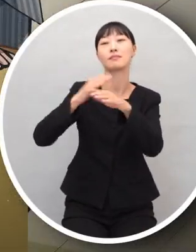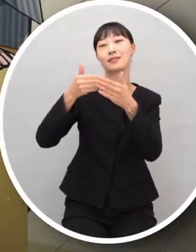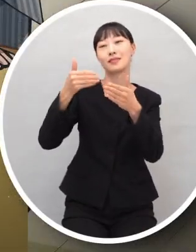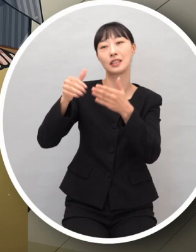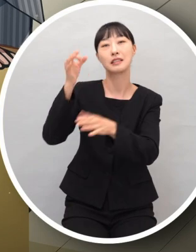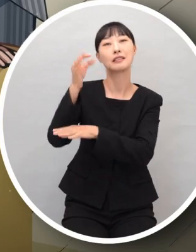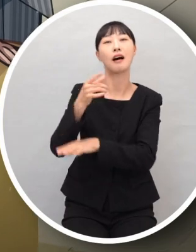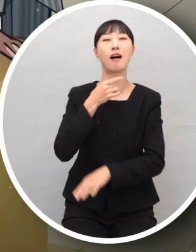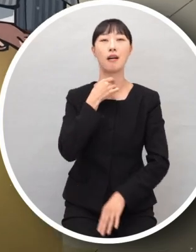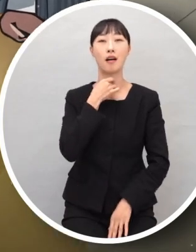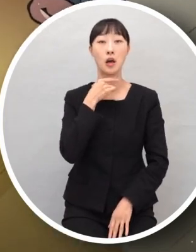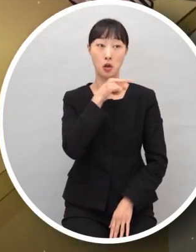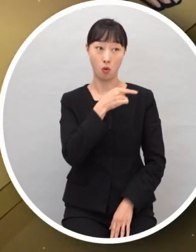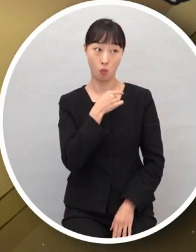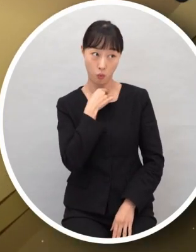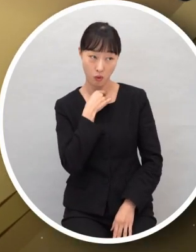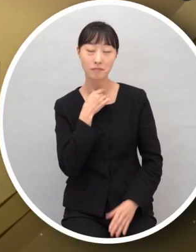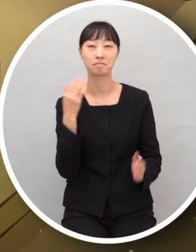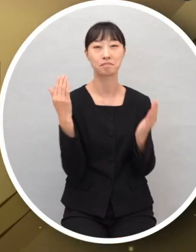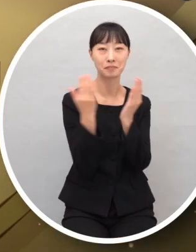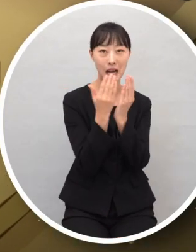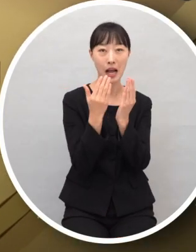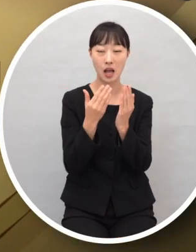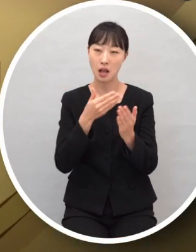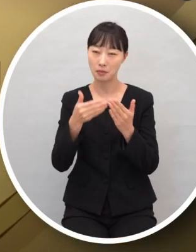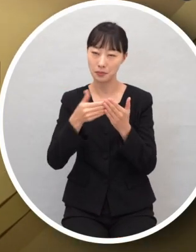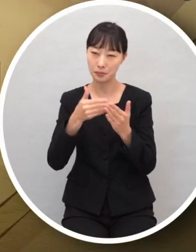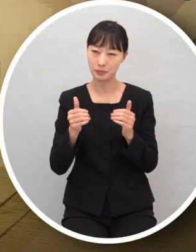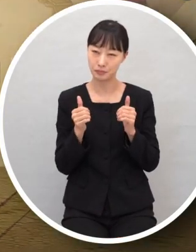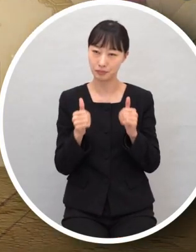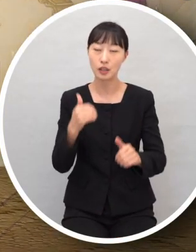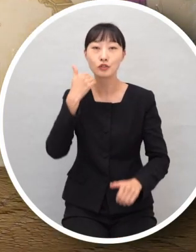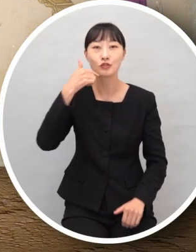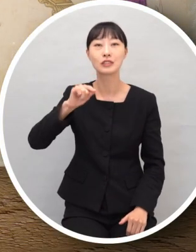The painter who responded quickest to these demands was Kim Jun-geun.